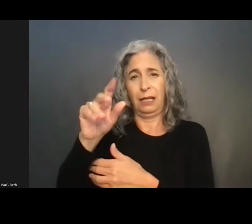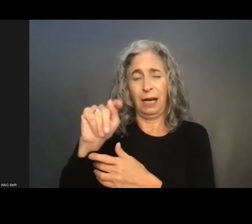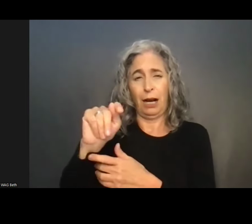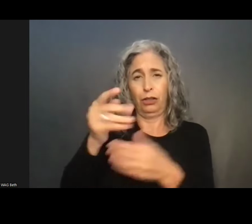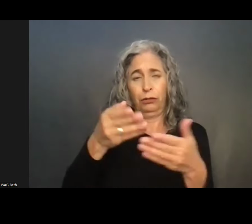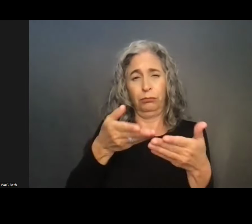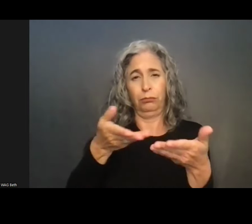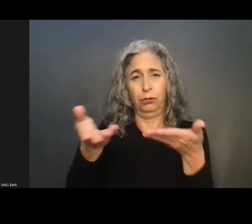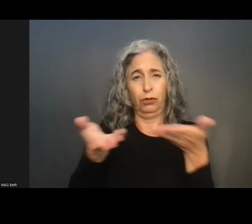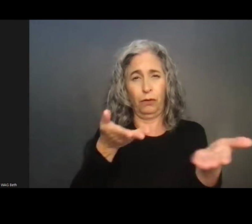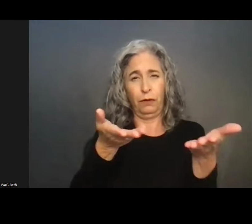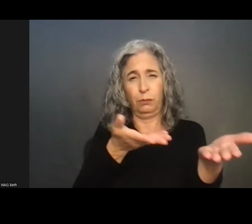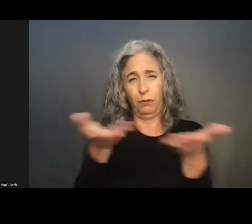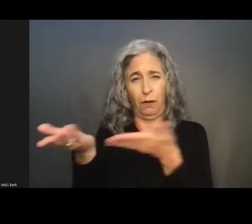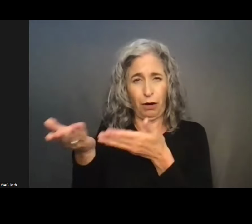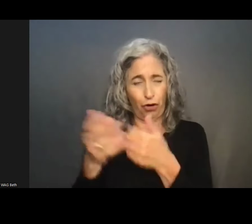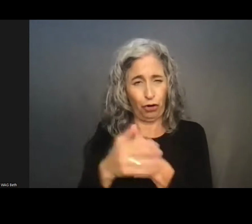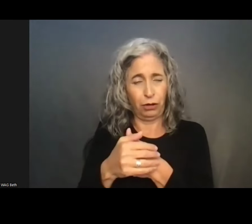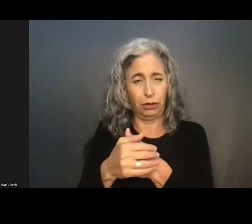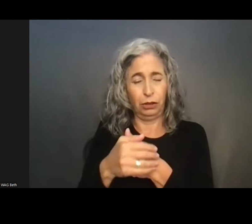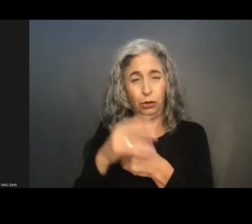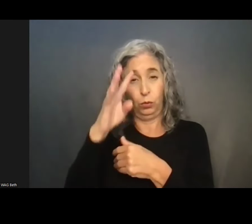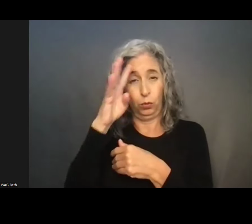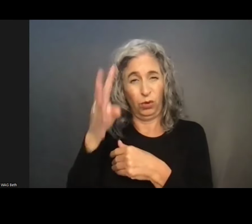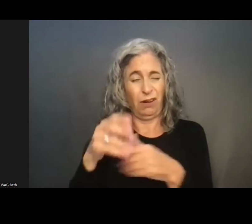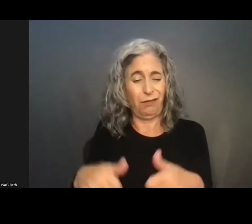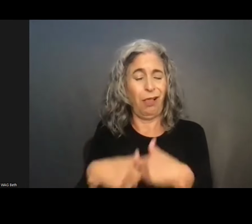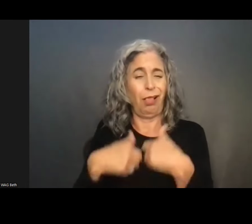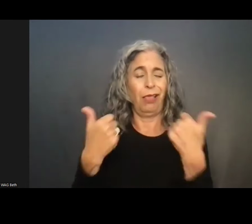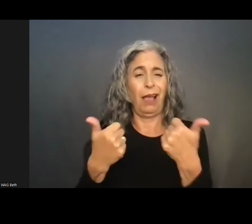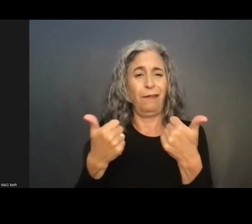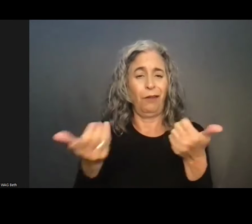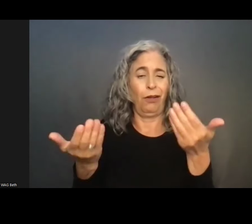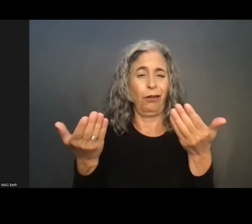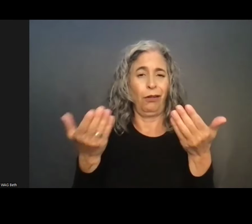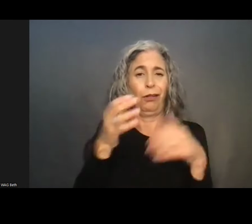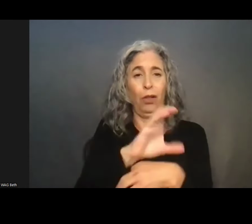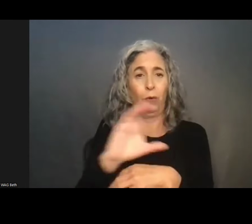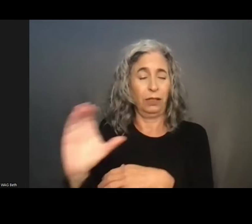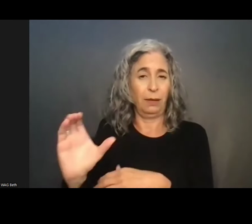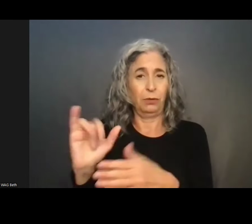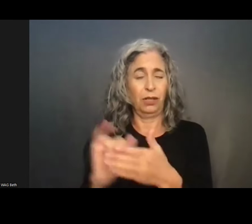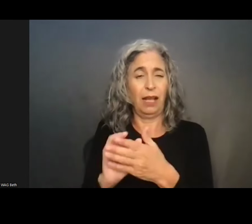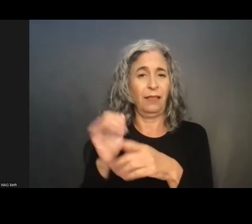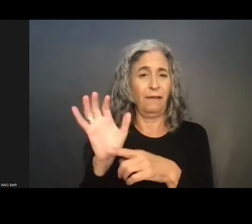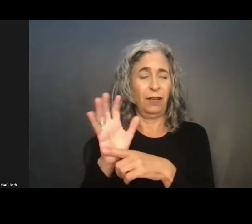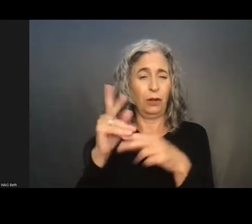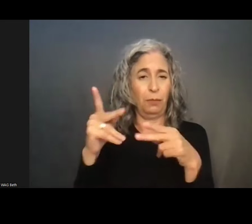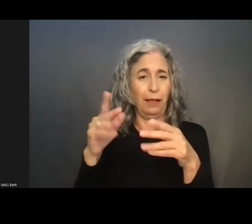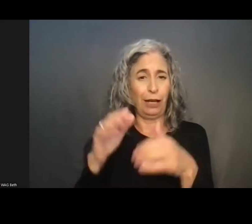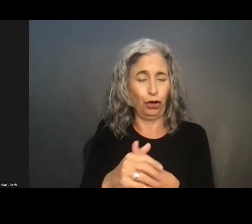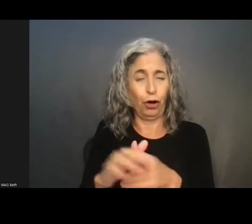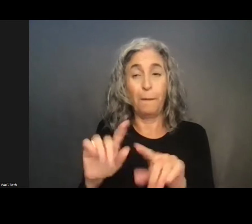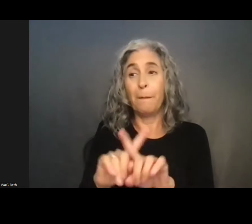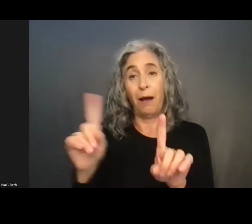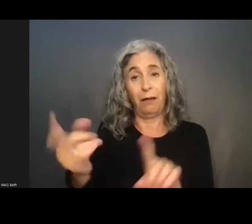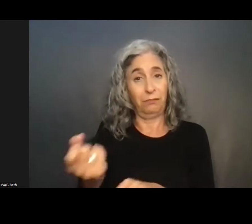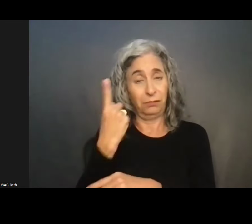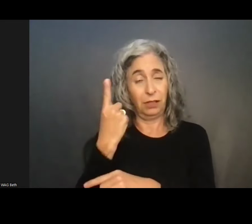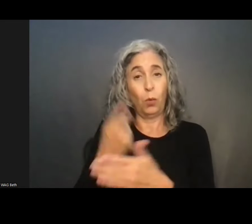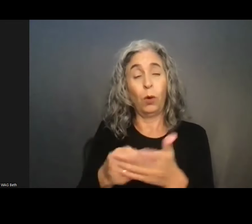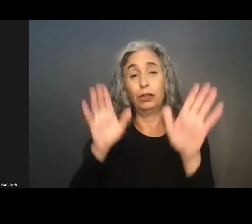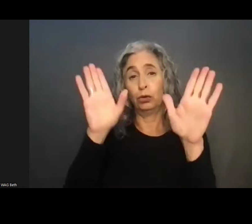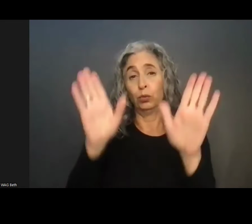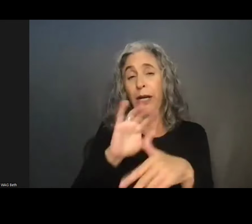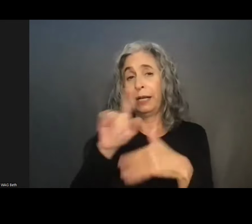In order to create live closed captions on the video player. But what's great about a commons